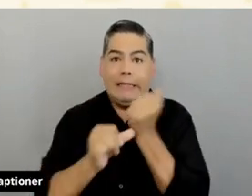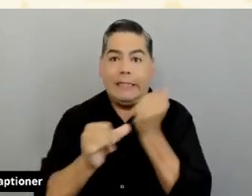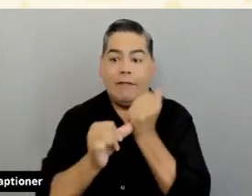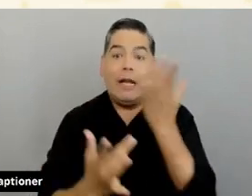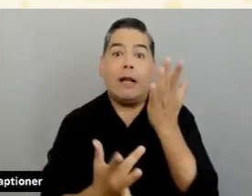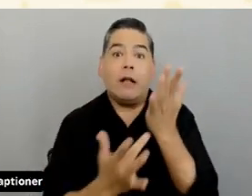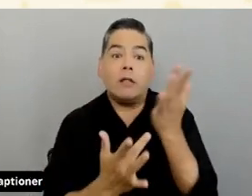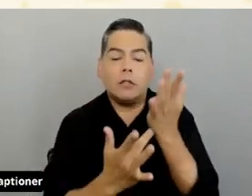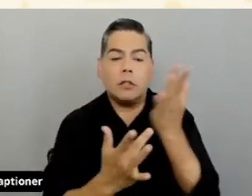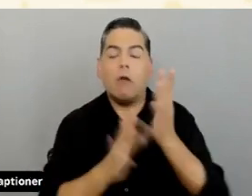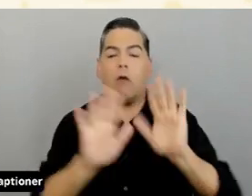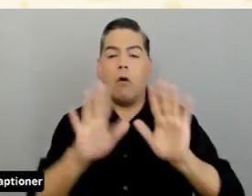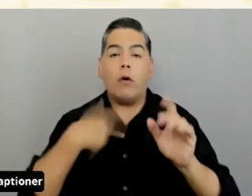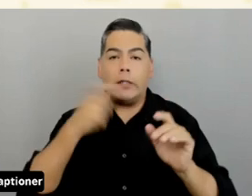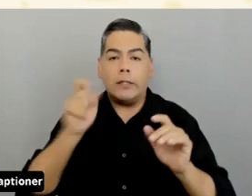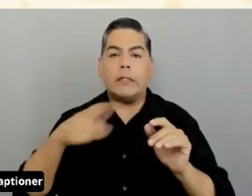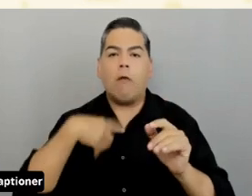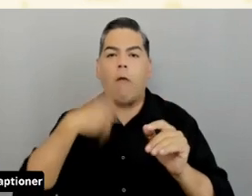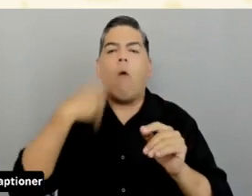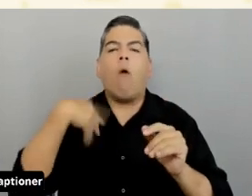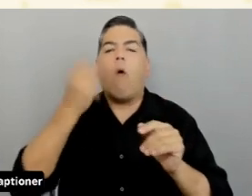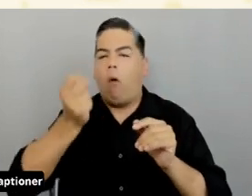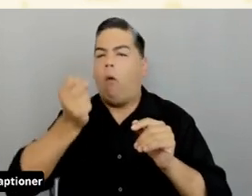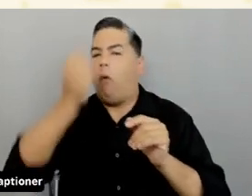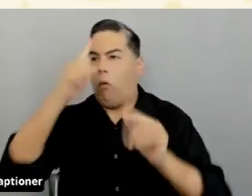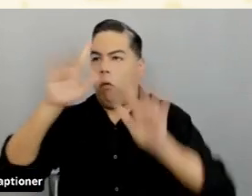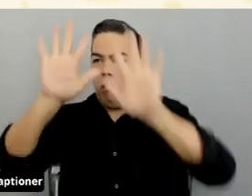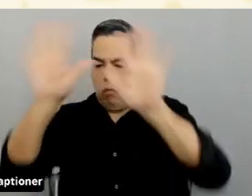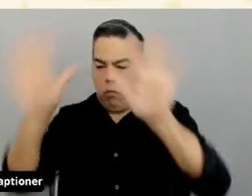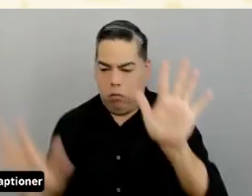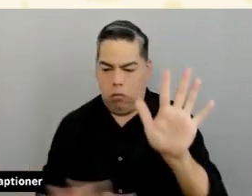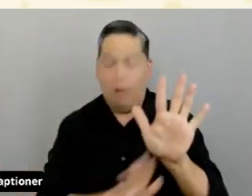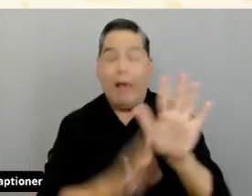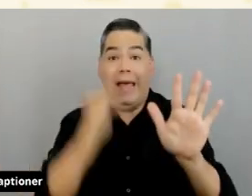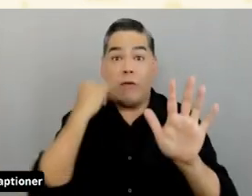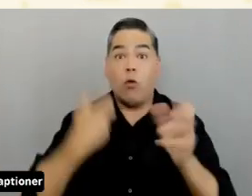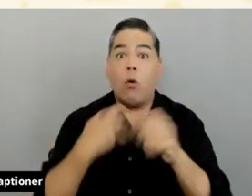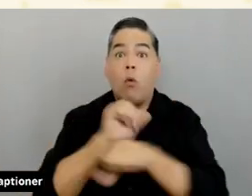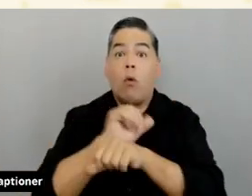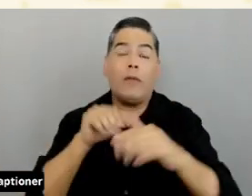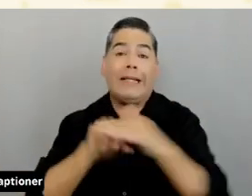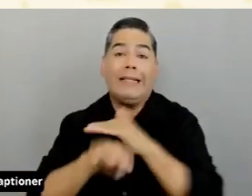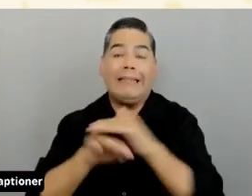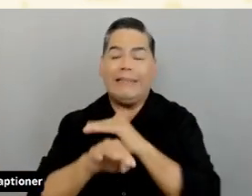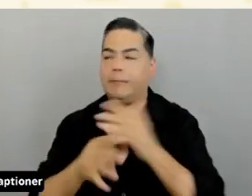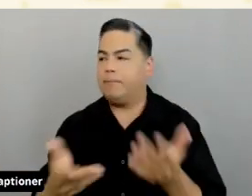If you want to start working with accessibility and you are a developer,